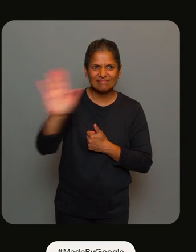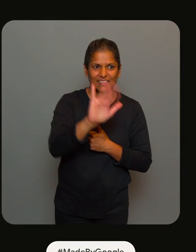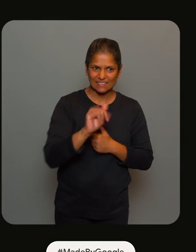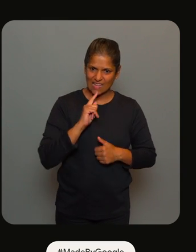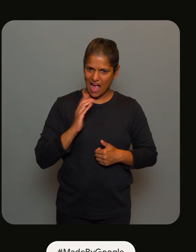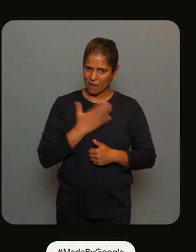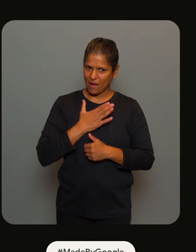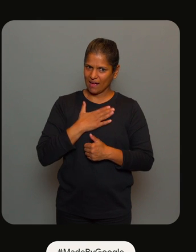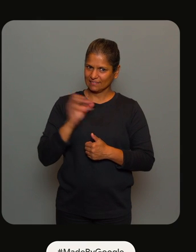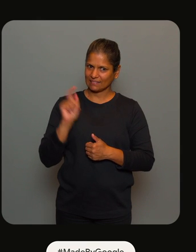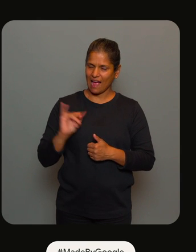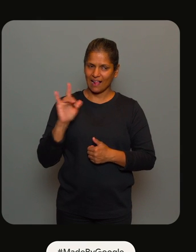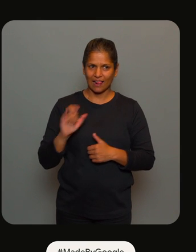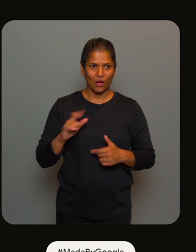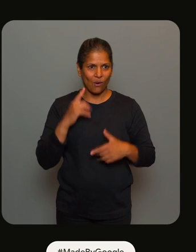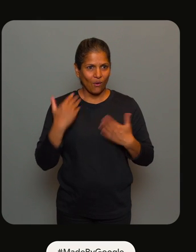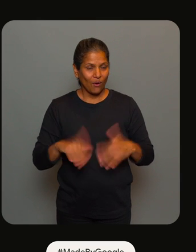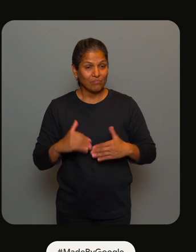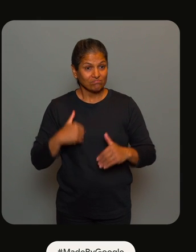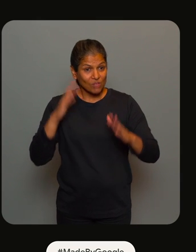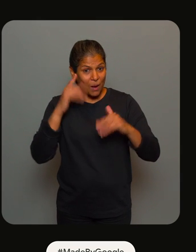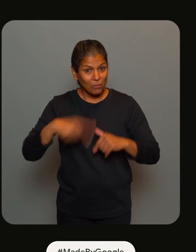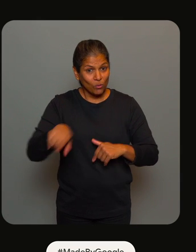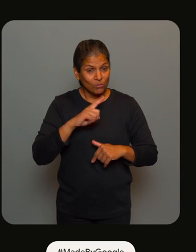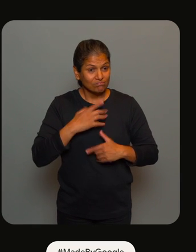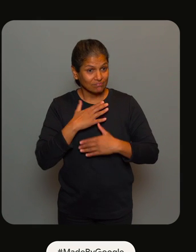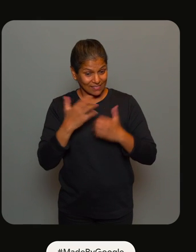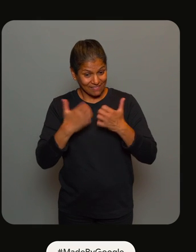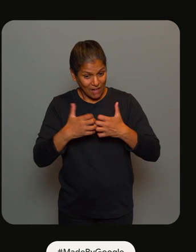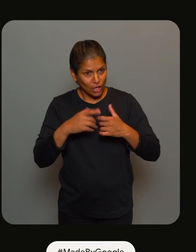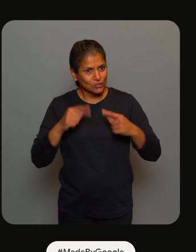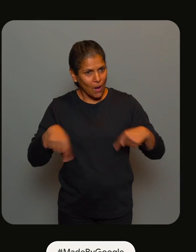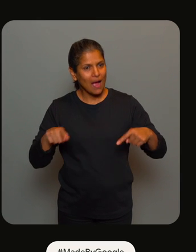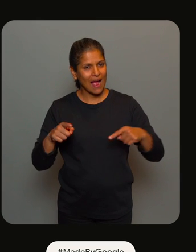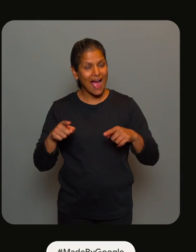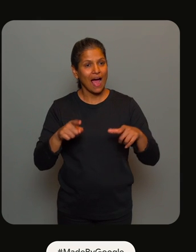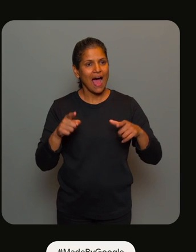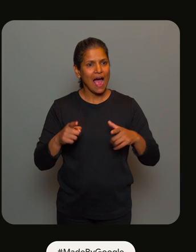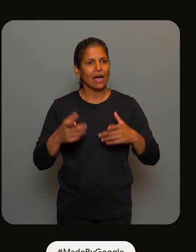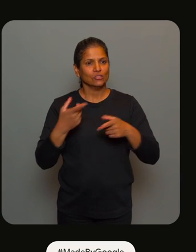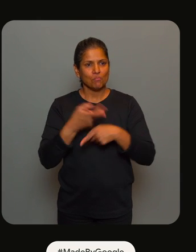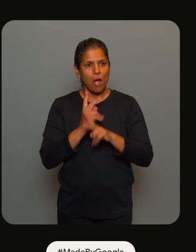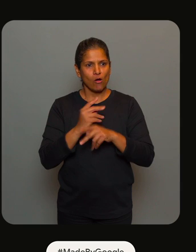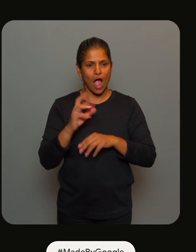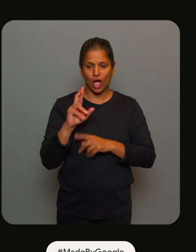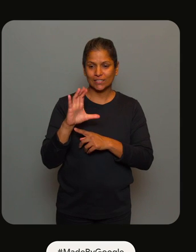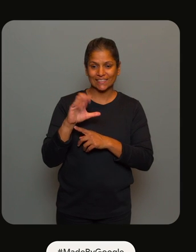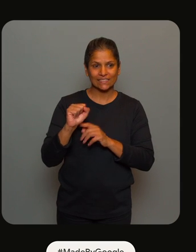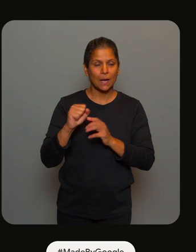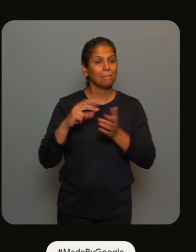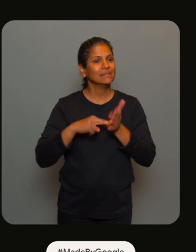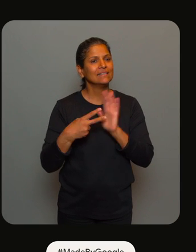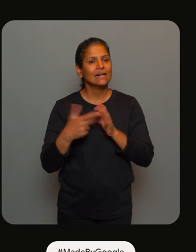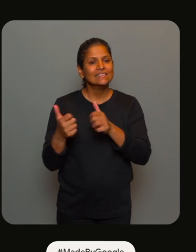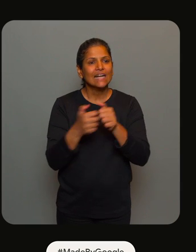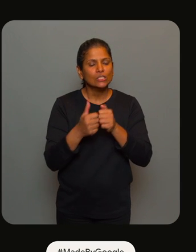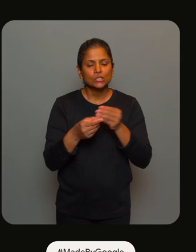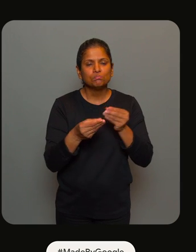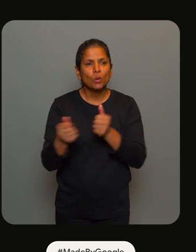We hope every device maker gets the message and adopts RCS, making texting better for every smartphone user.